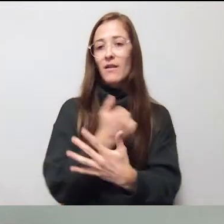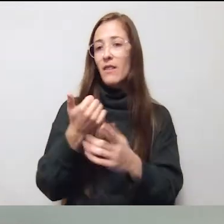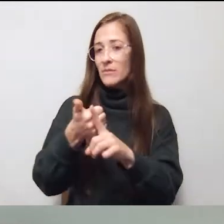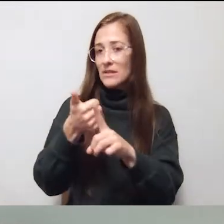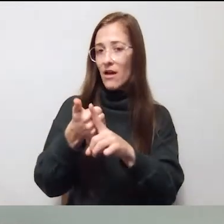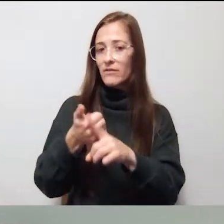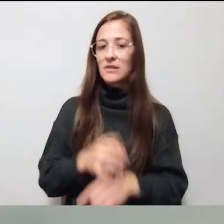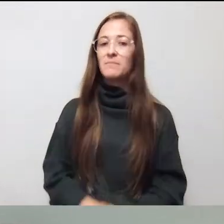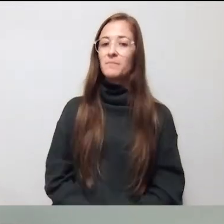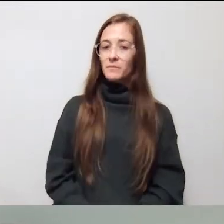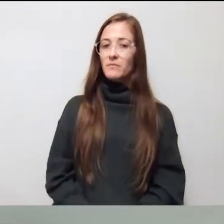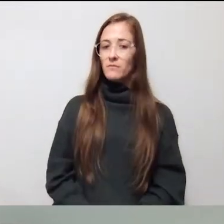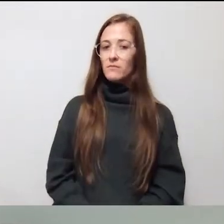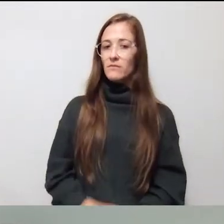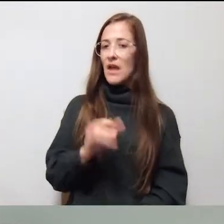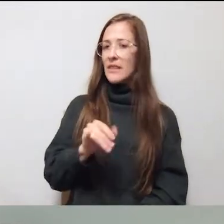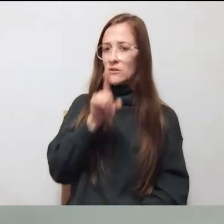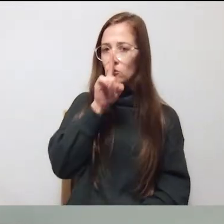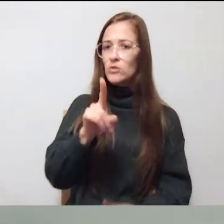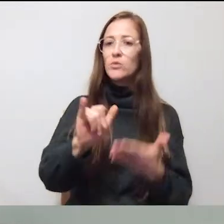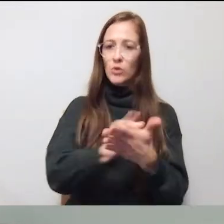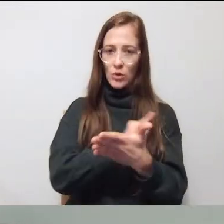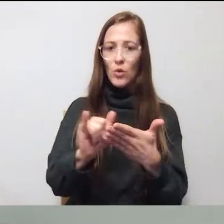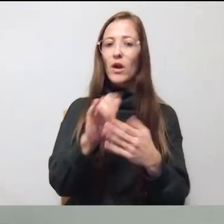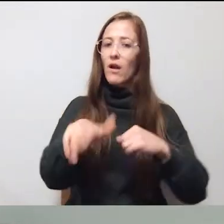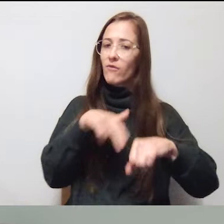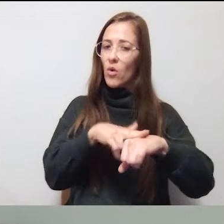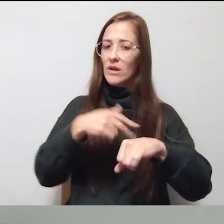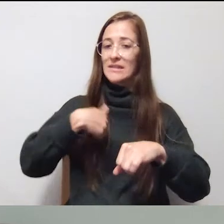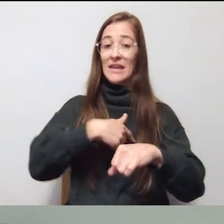That's so true. In New York state, of course, here we are in the fall,